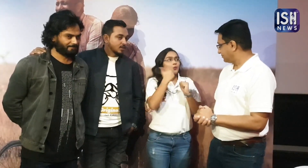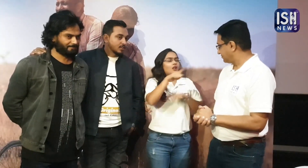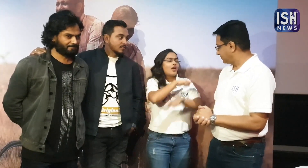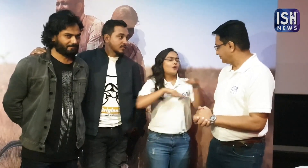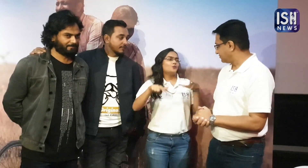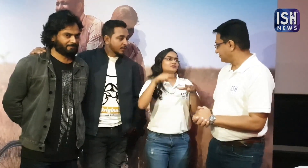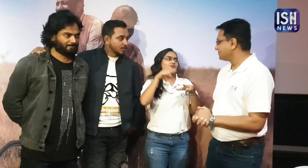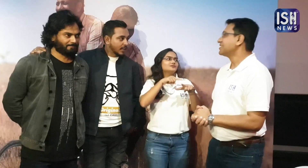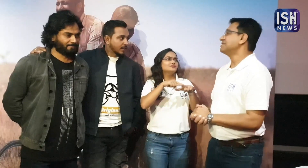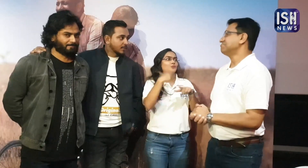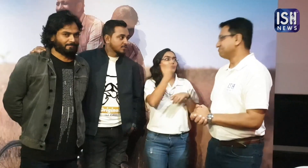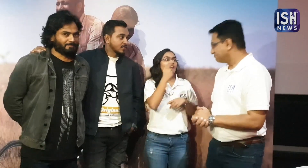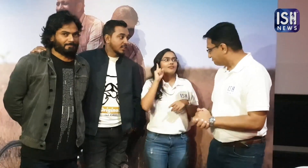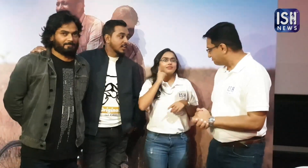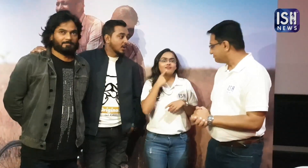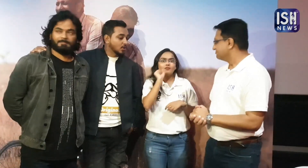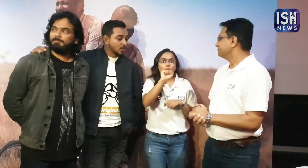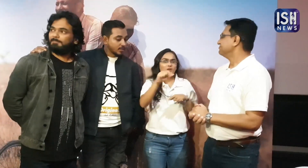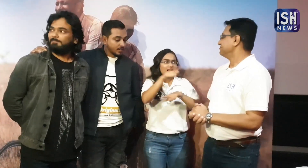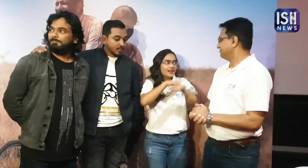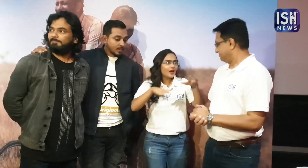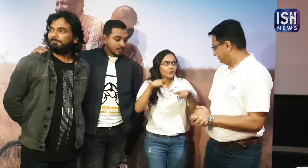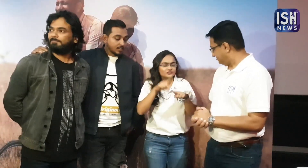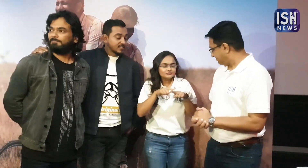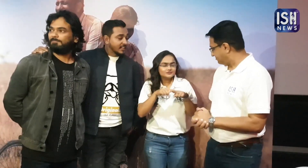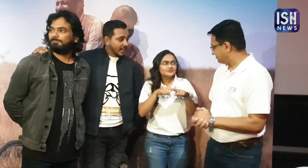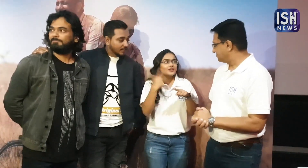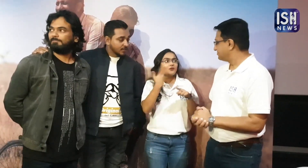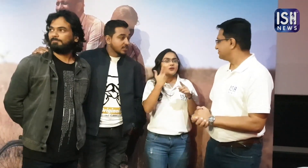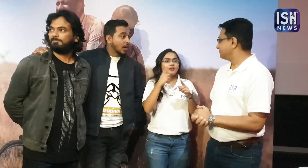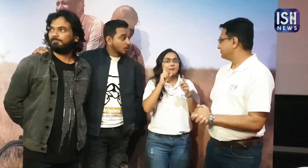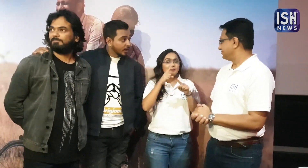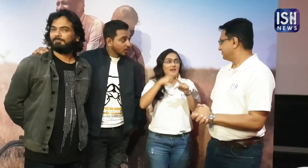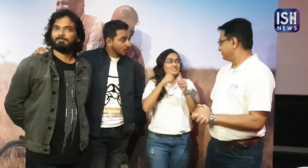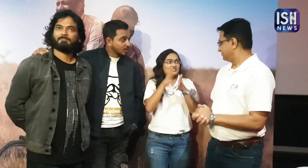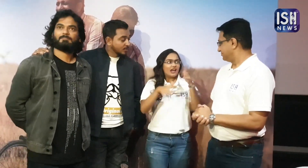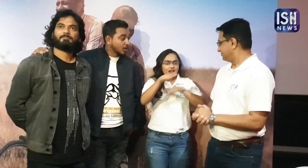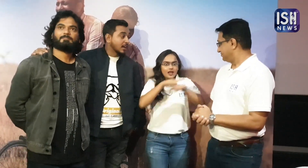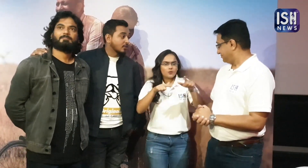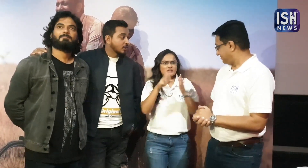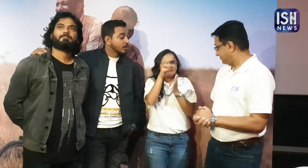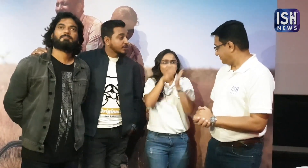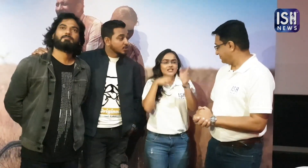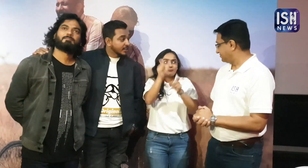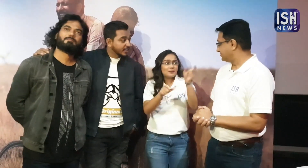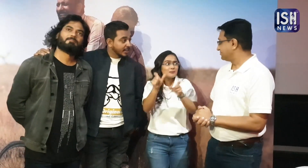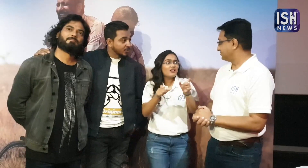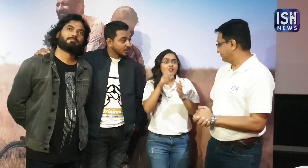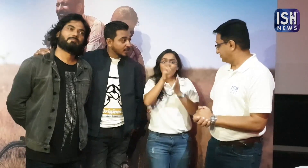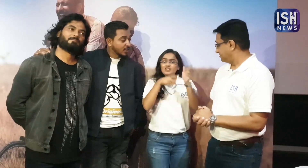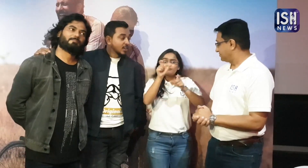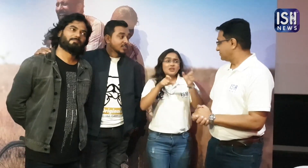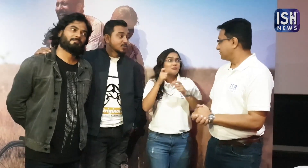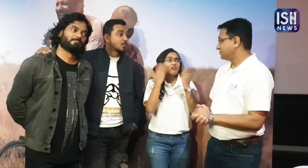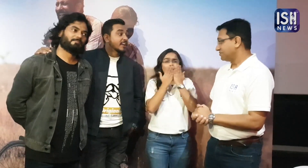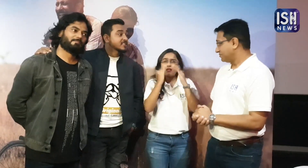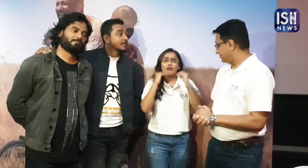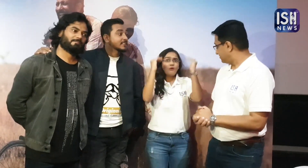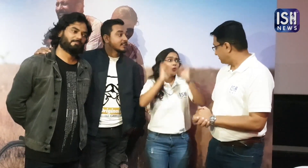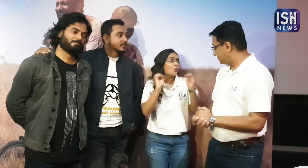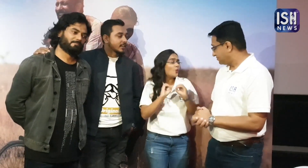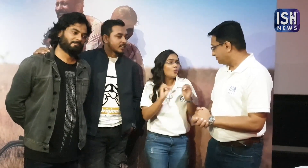Langaguage of the Deaf, Sign Language and about how uneducated people in villages communicate.